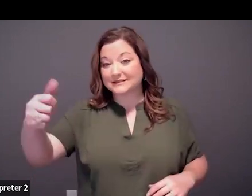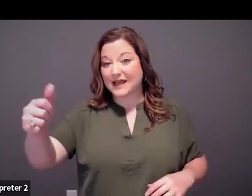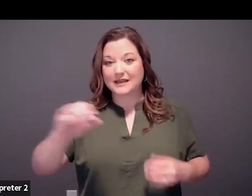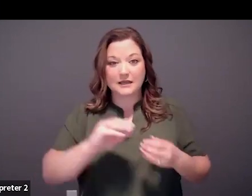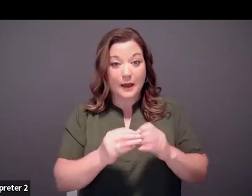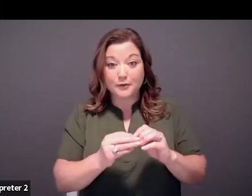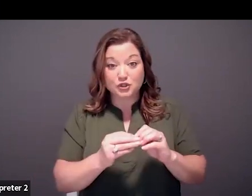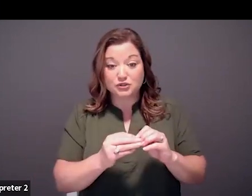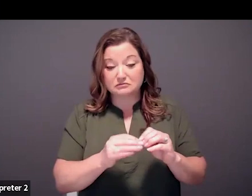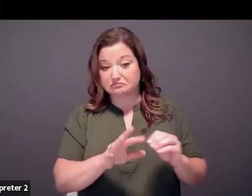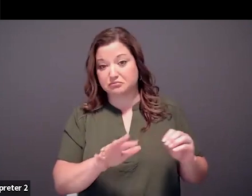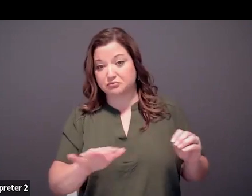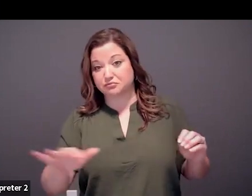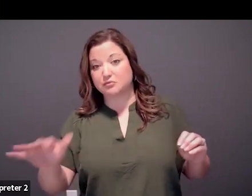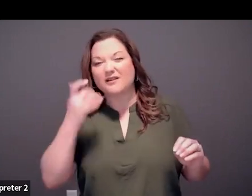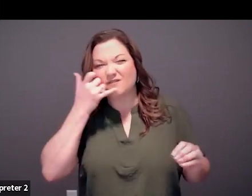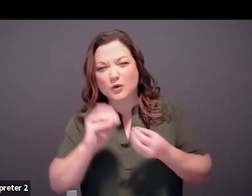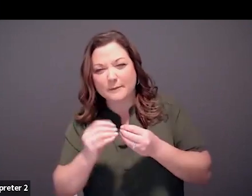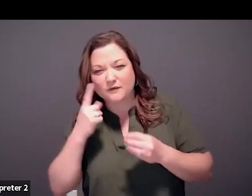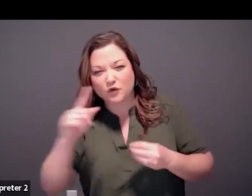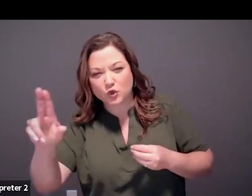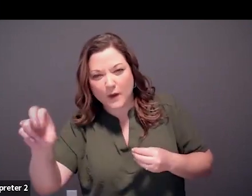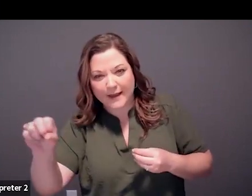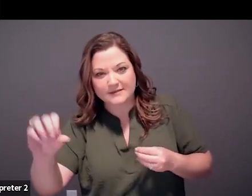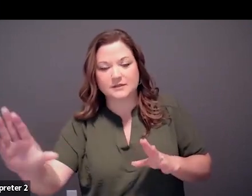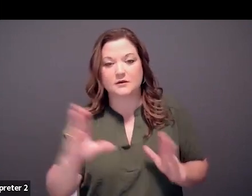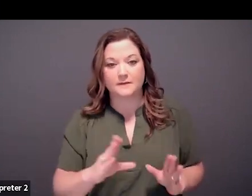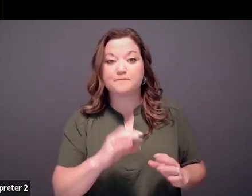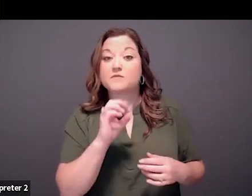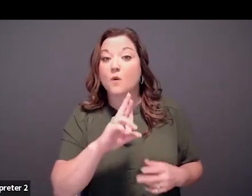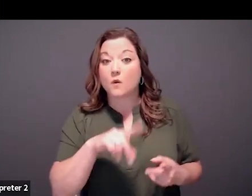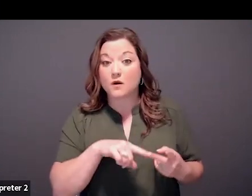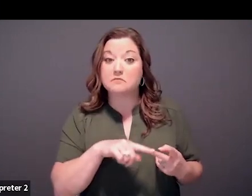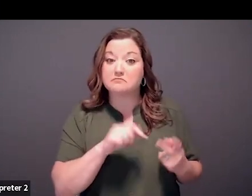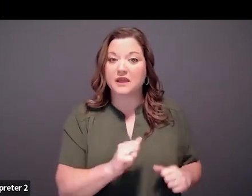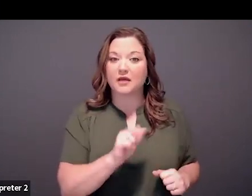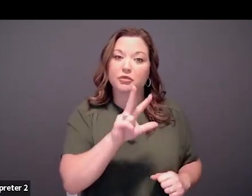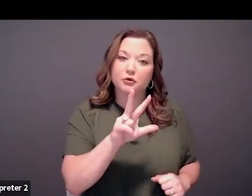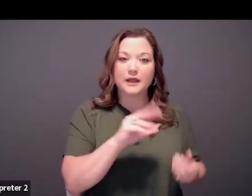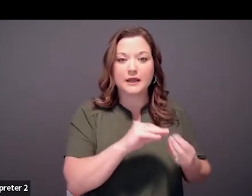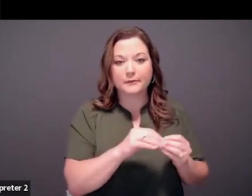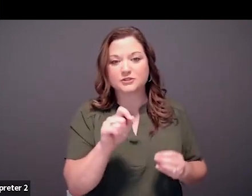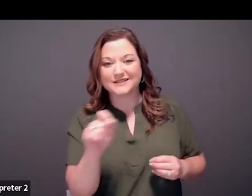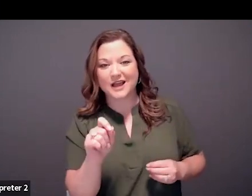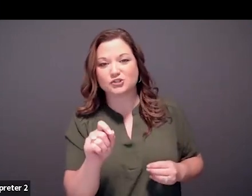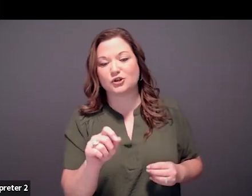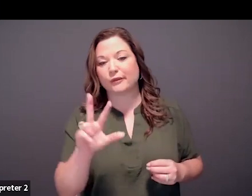That's the length of a US phone number. Or they could type in three numbers, dash three numbers, dash four numbers.